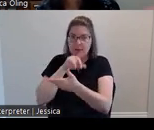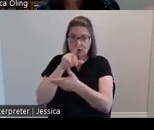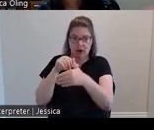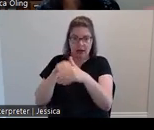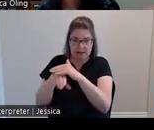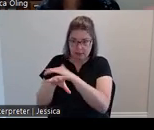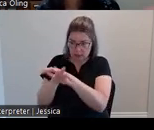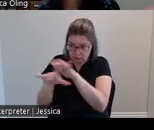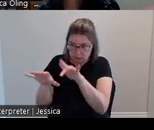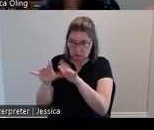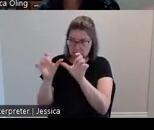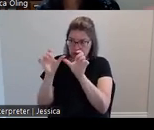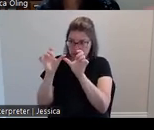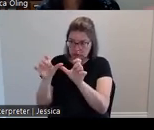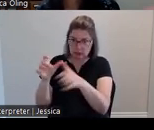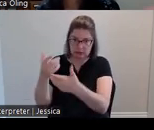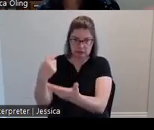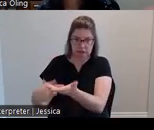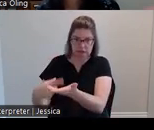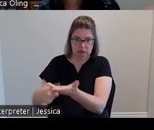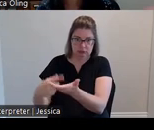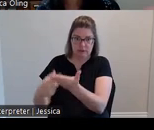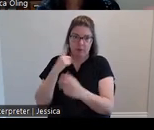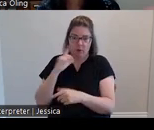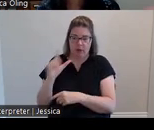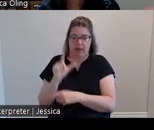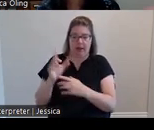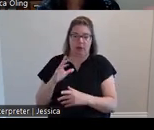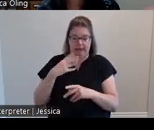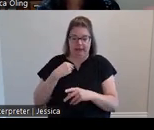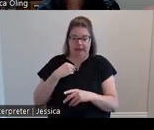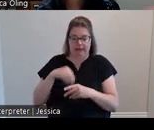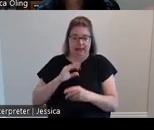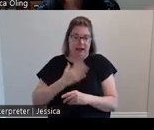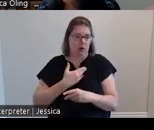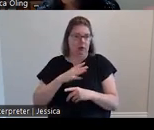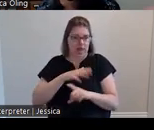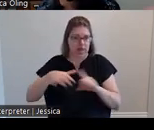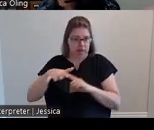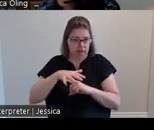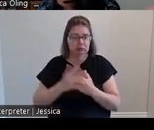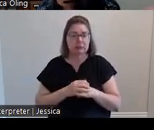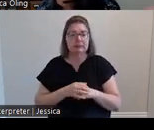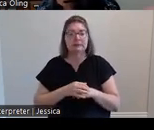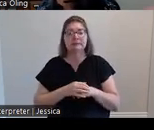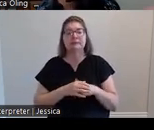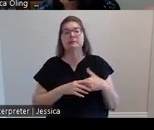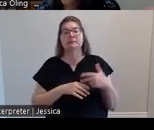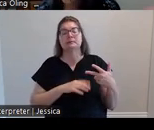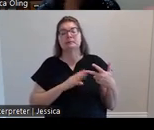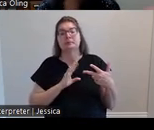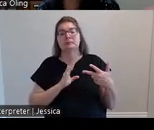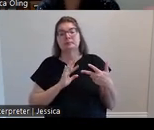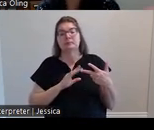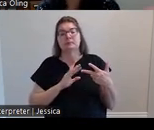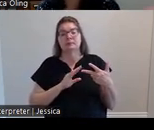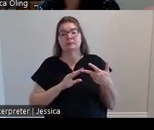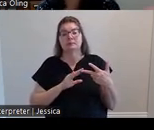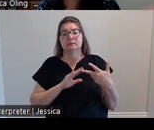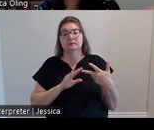constantly on the table for librarians within our position and then, um, and then expanding those training opportunities.